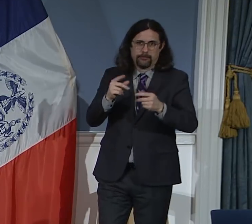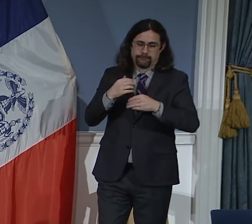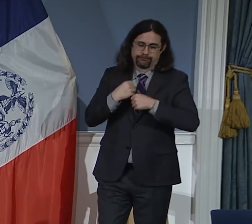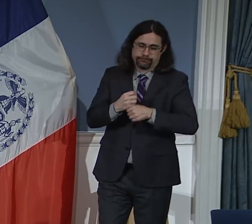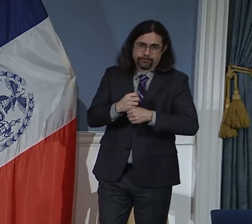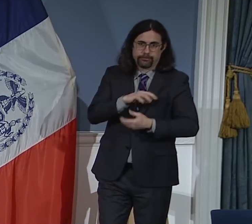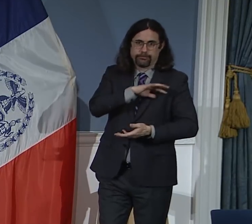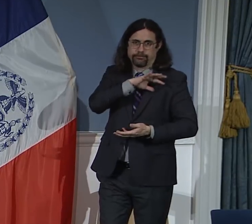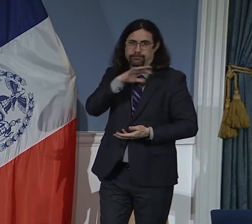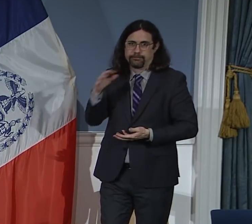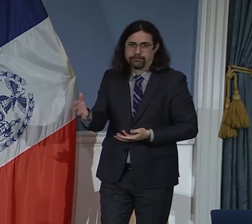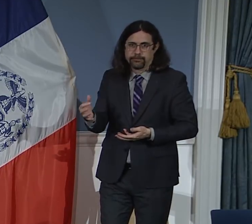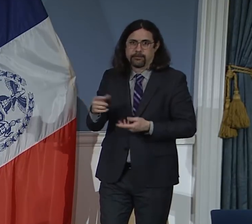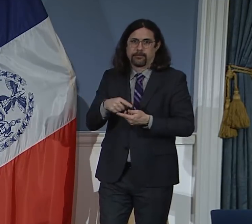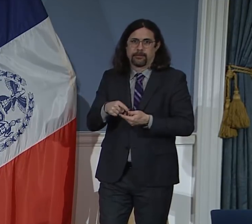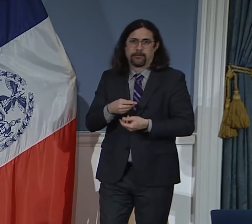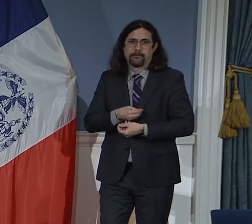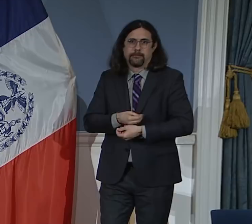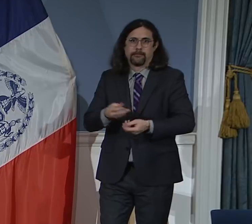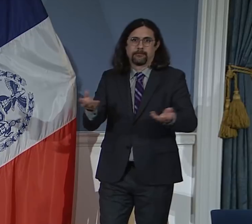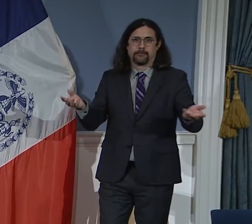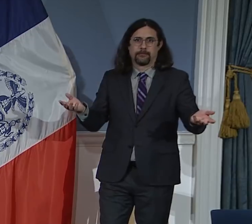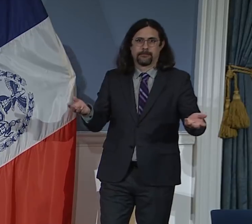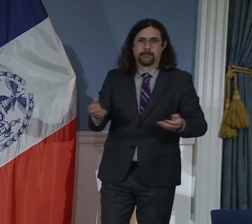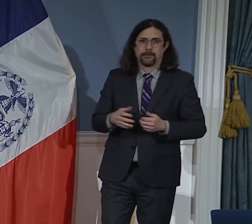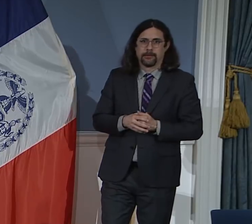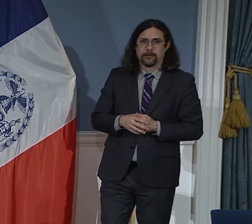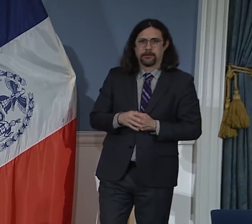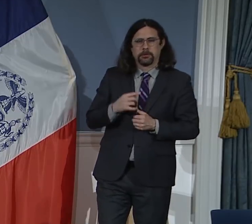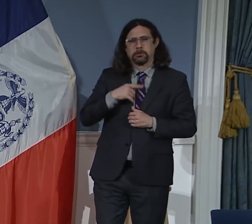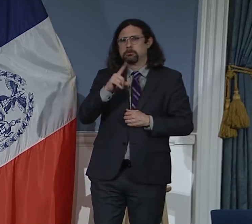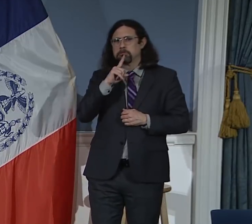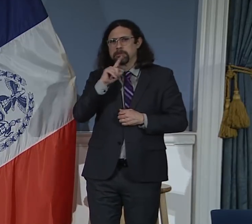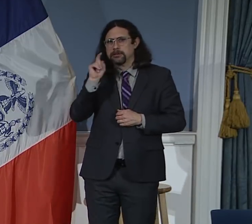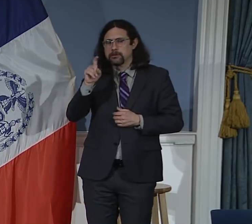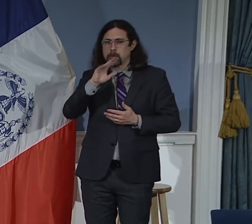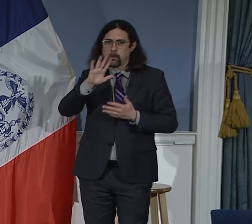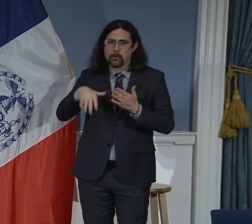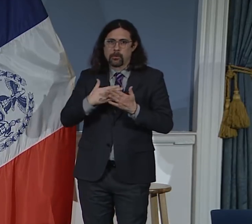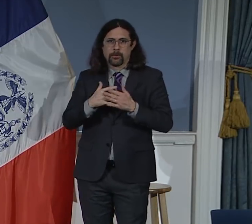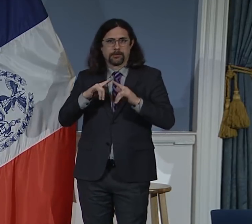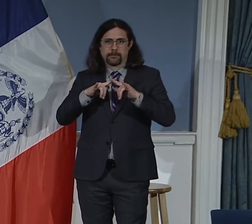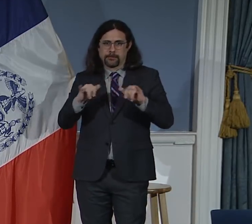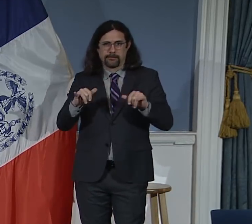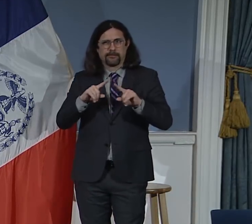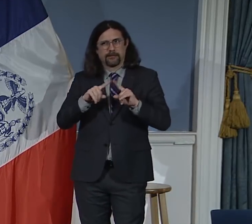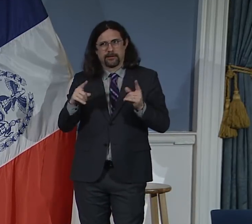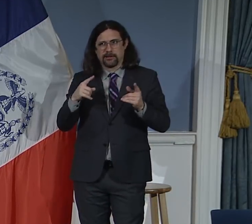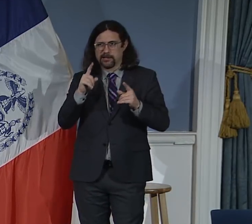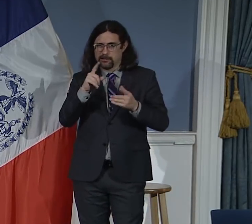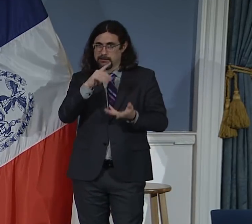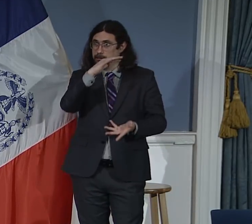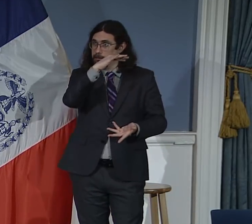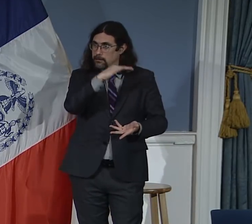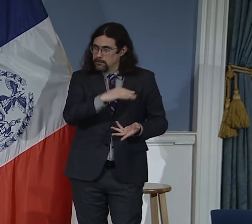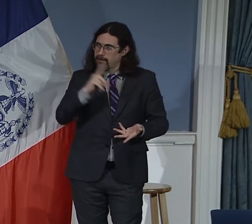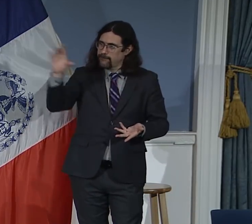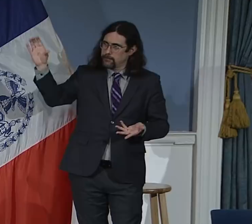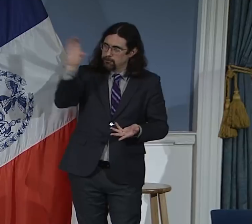THAT WE CAN START TO GET THOSE SUPPLIES WITHIN THE NEXT TWO WEEKS. WE DON'T NEED EVERYTHING SIMULTANEOUSLY,